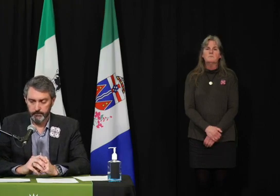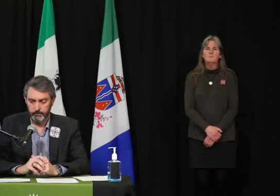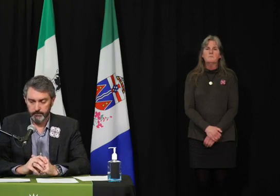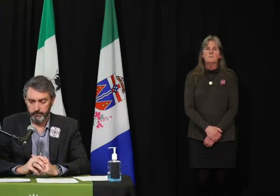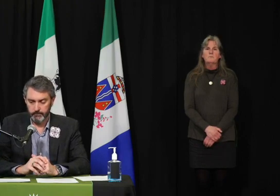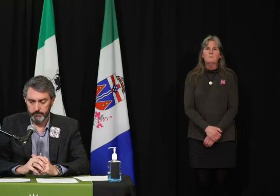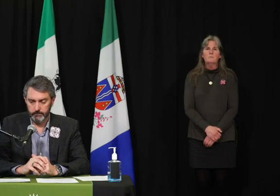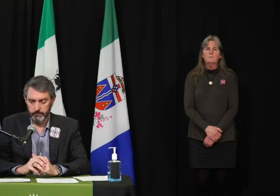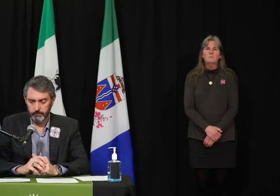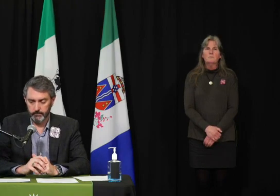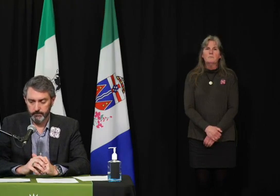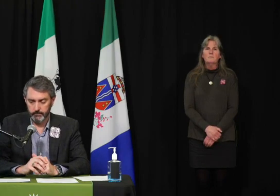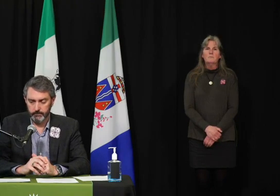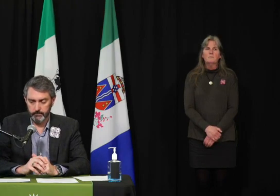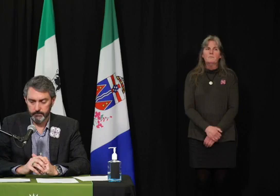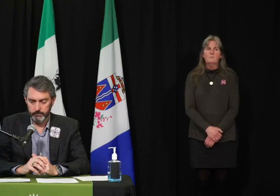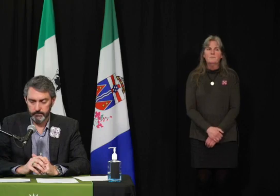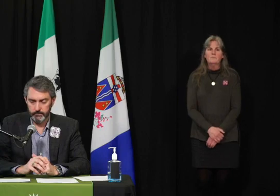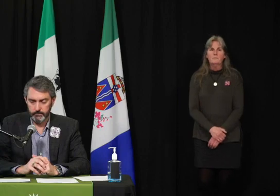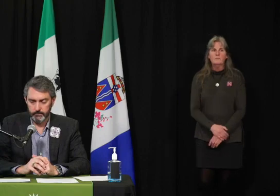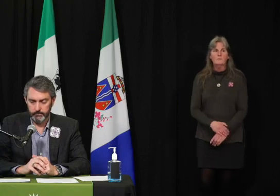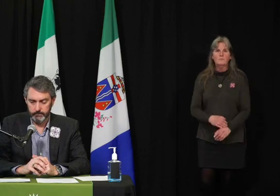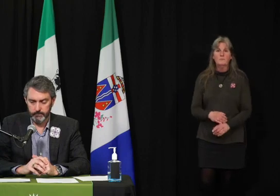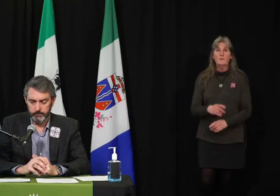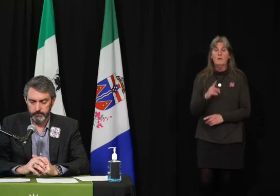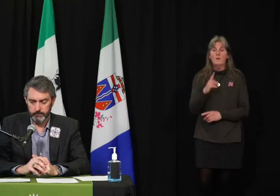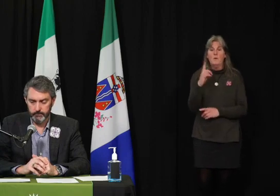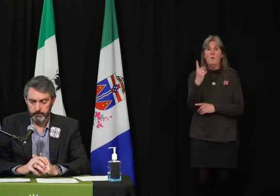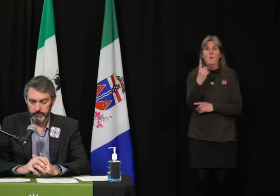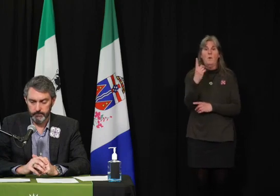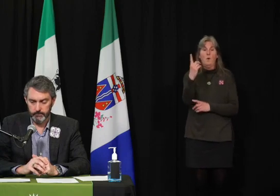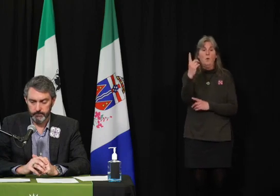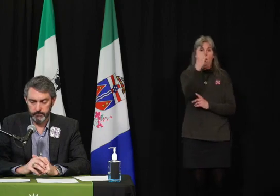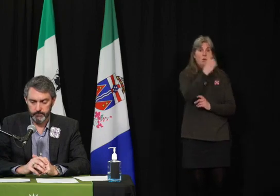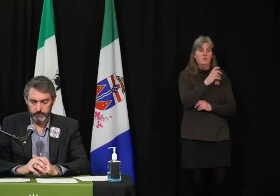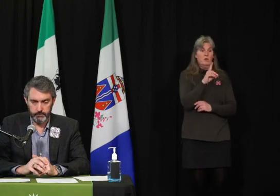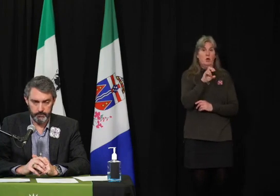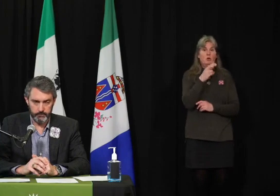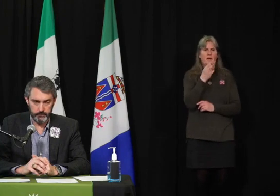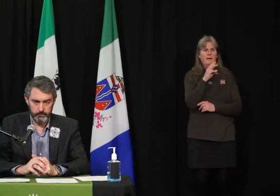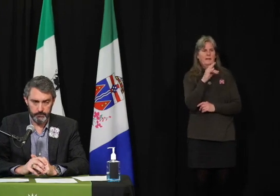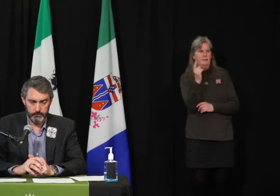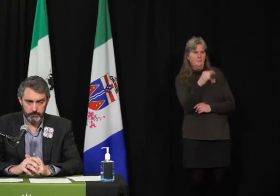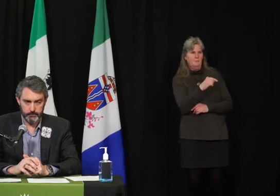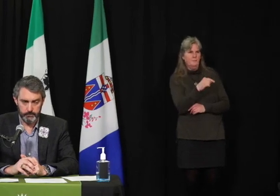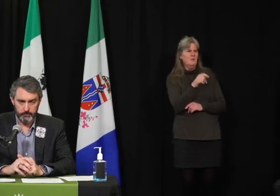The question is for Dr Hanley. Can you give us a general idea f the guidelines that will be